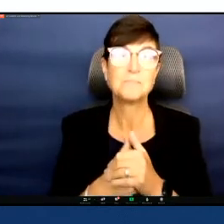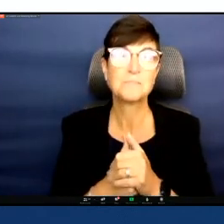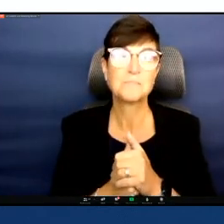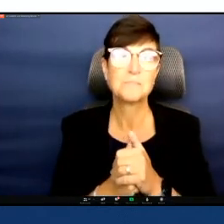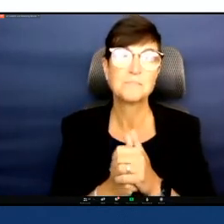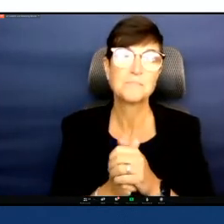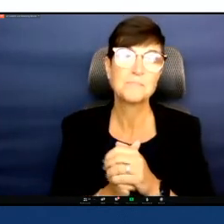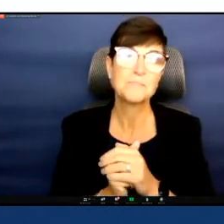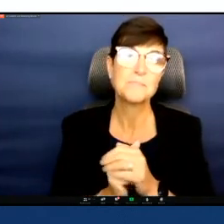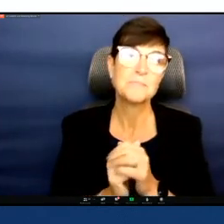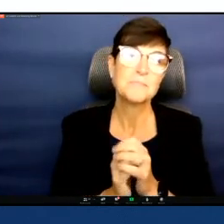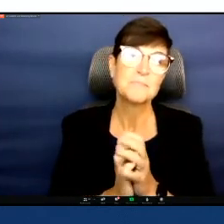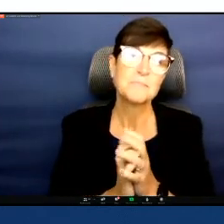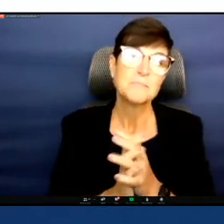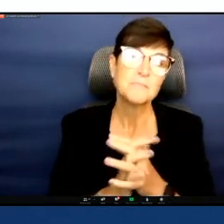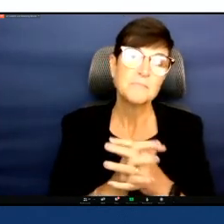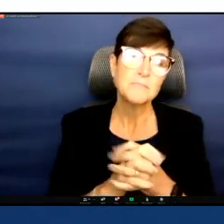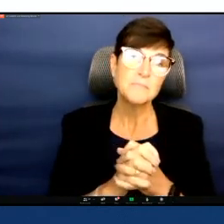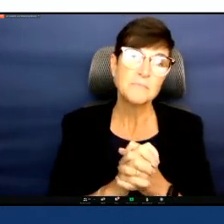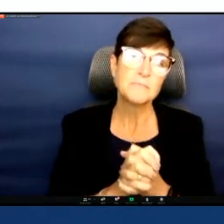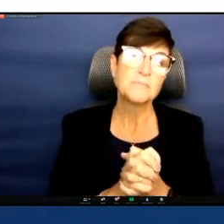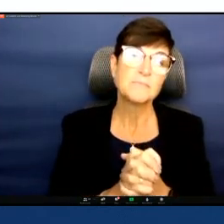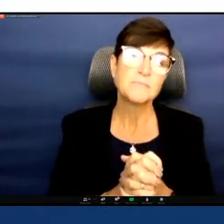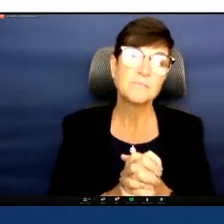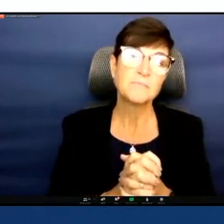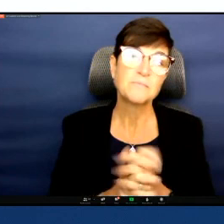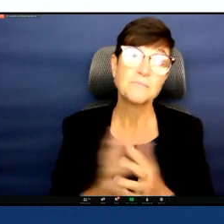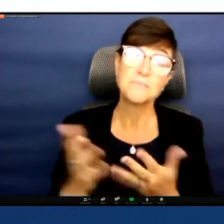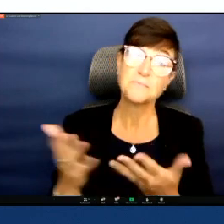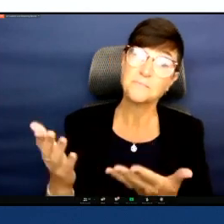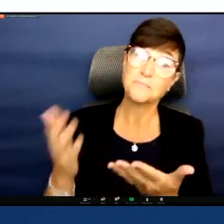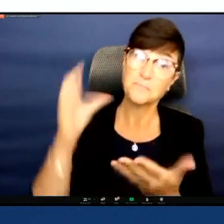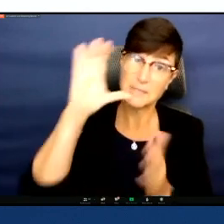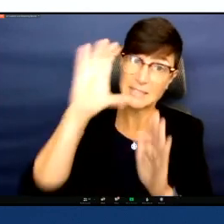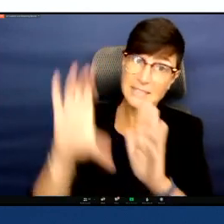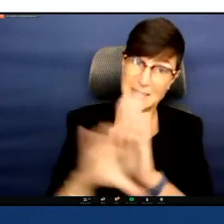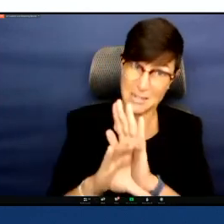This diagram lays out the basic budget fund structure of the county's budget,